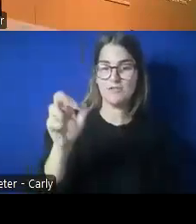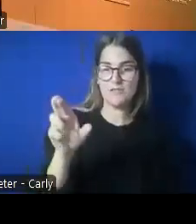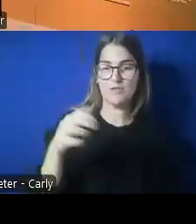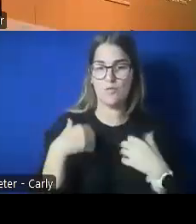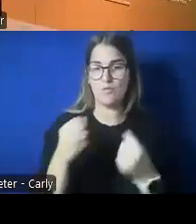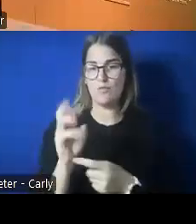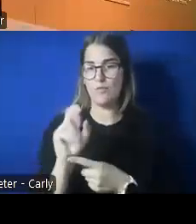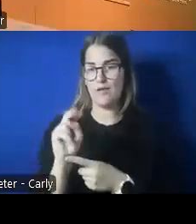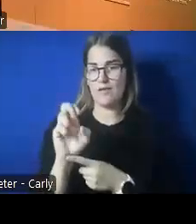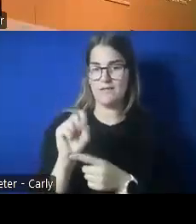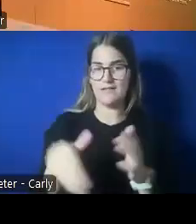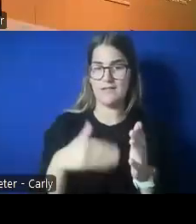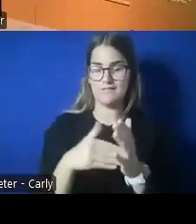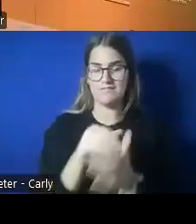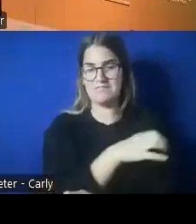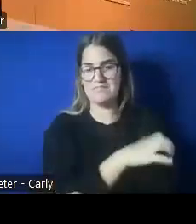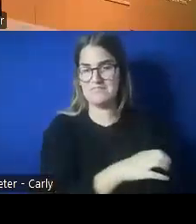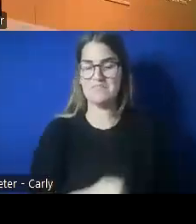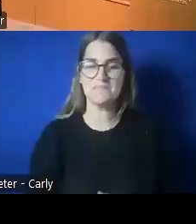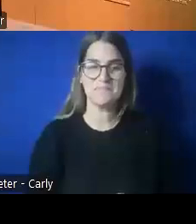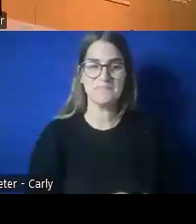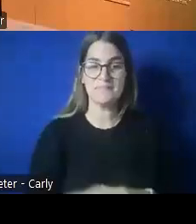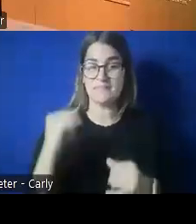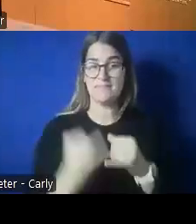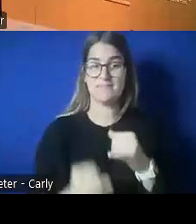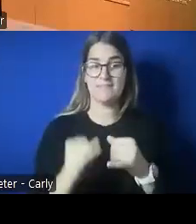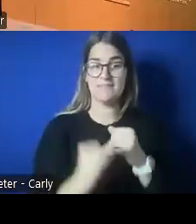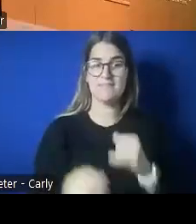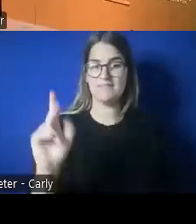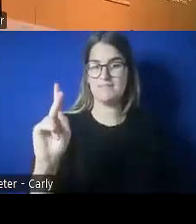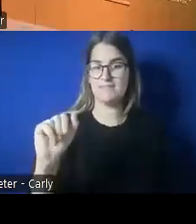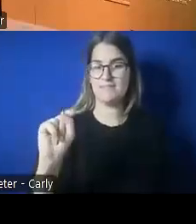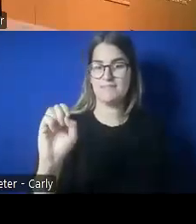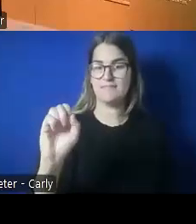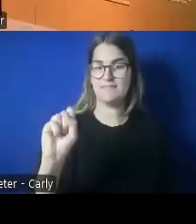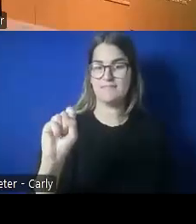and then last but not least at the end we have um Kate Stanford she joined our heel team in